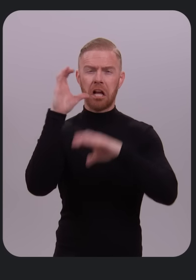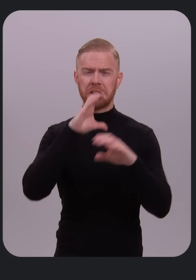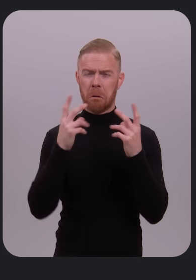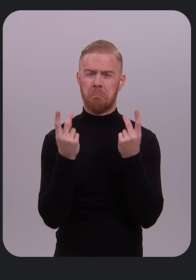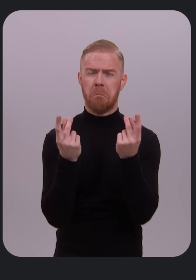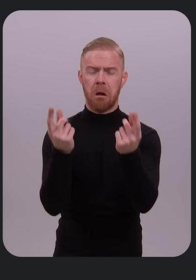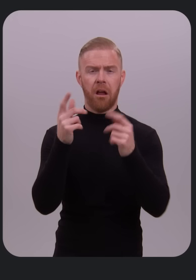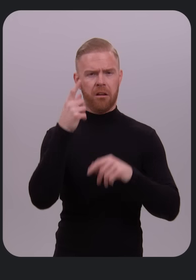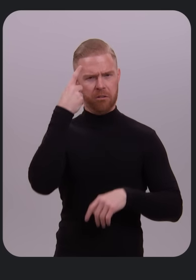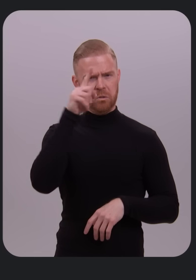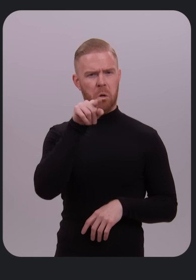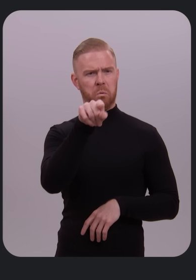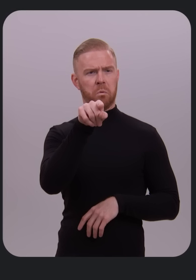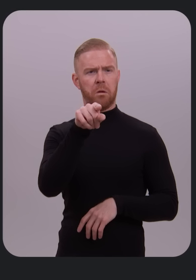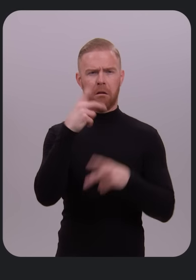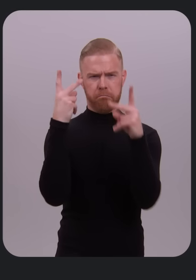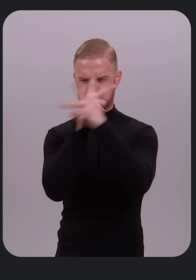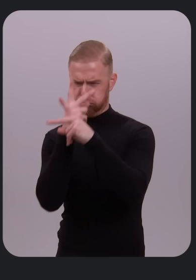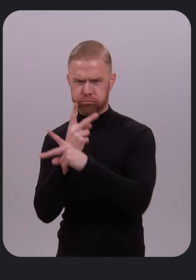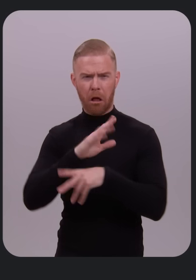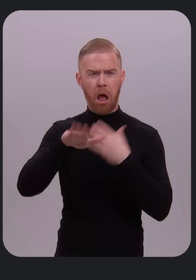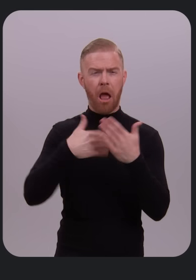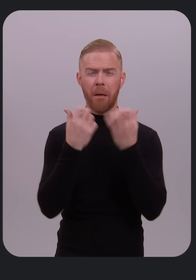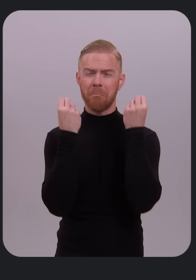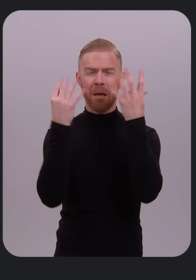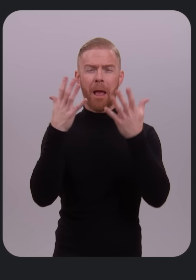It reasons across all those disparate pieces of information